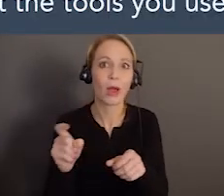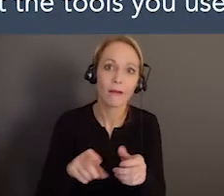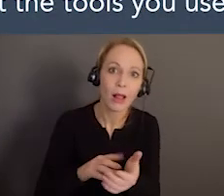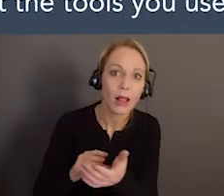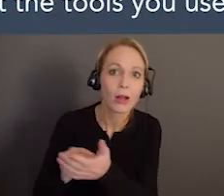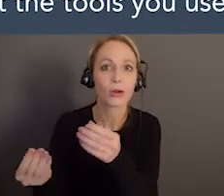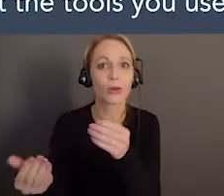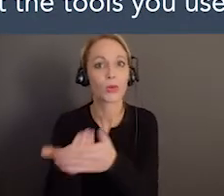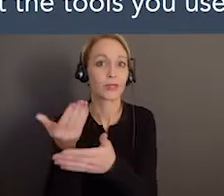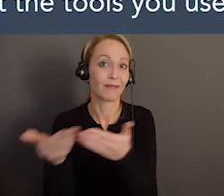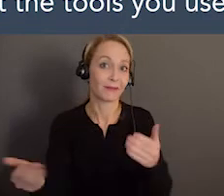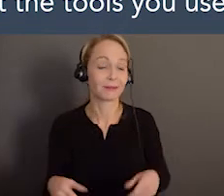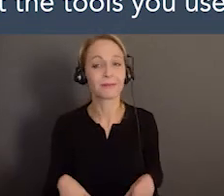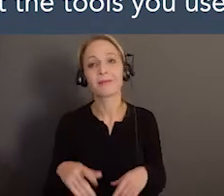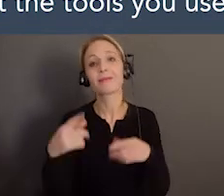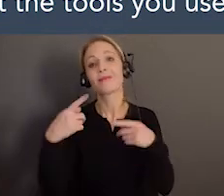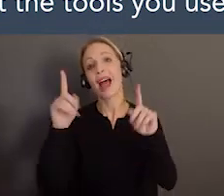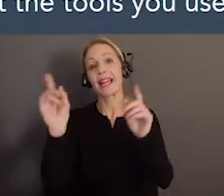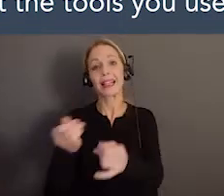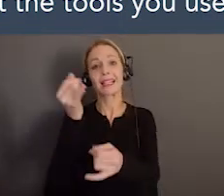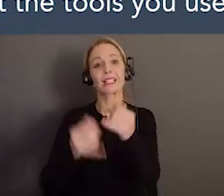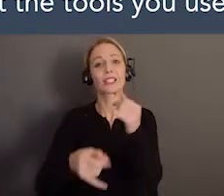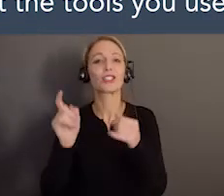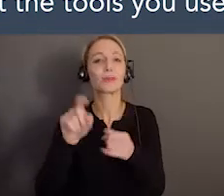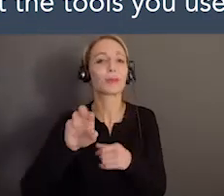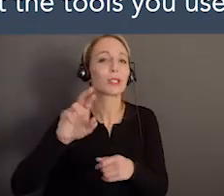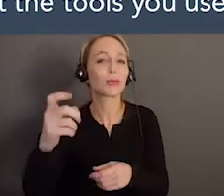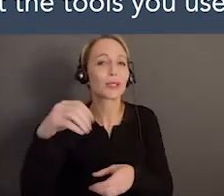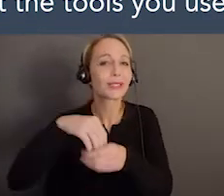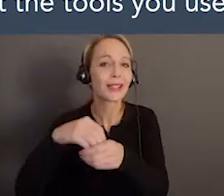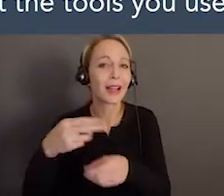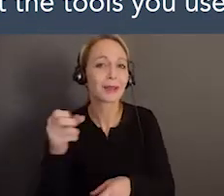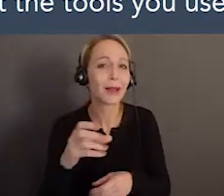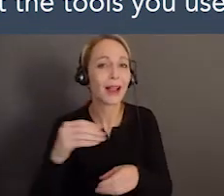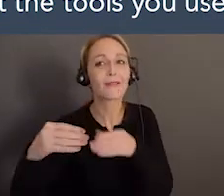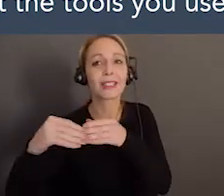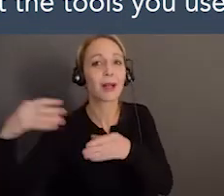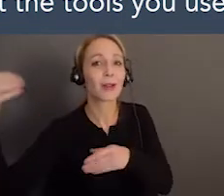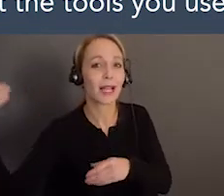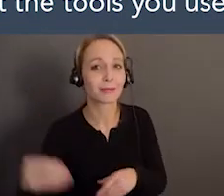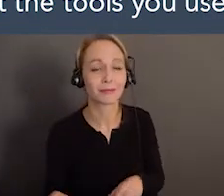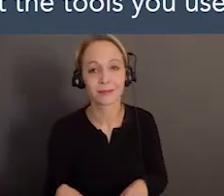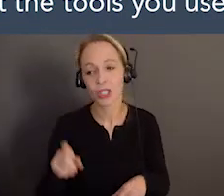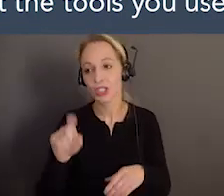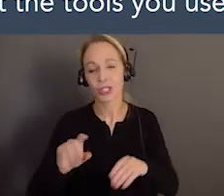STUFF. AND FINALLY PRESCRIPTIVE INSIDE HubSpot AND FLEXIBLE